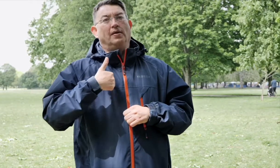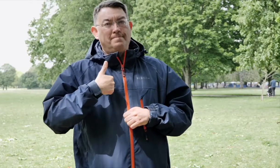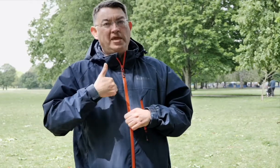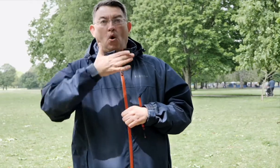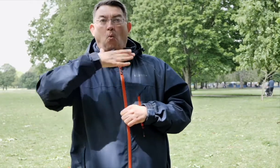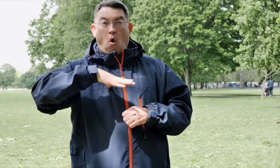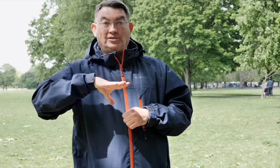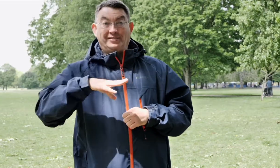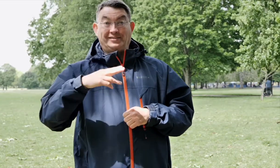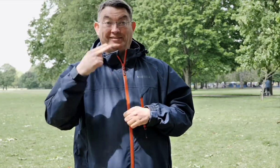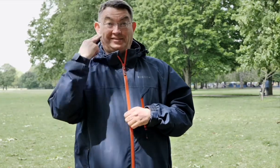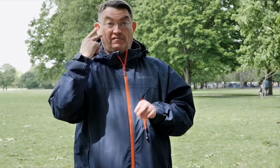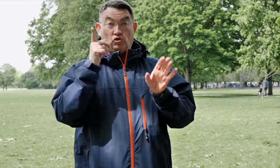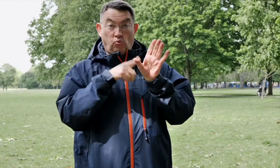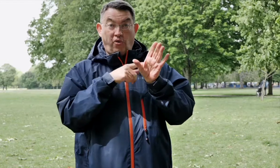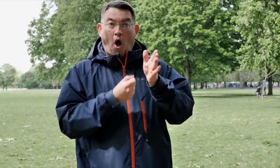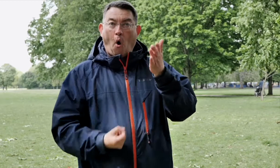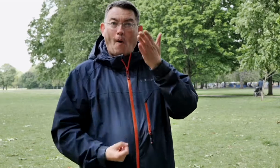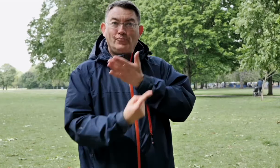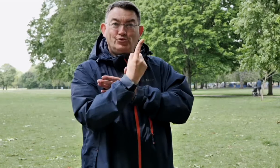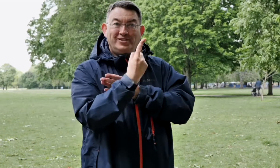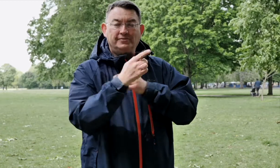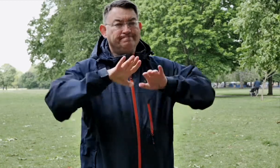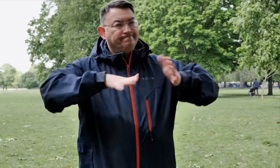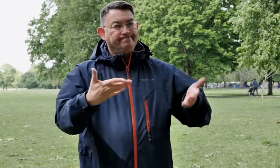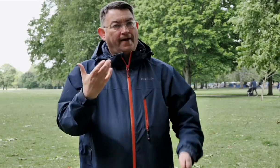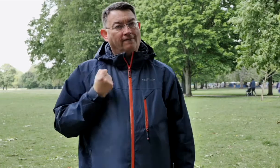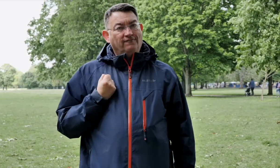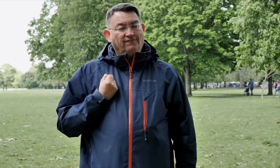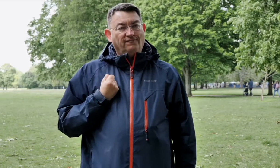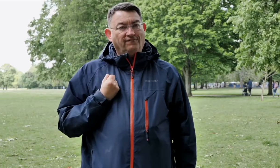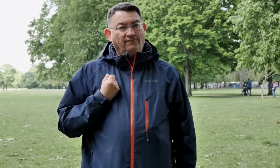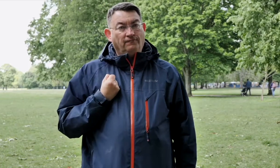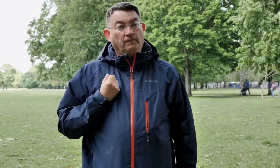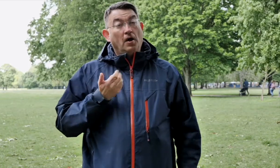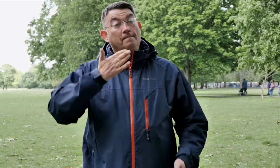I want to give deaf young people the opportunities I didn't have.